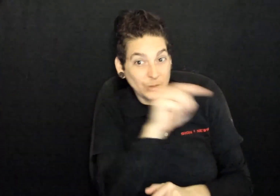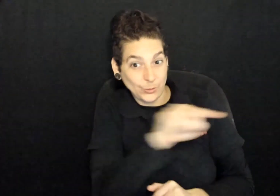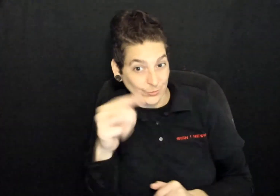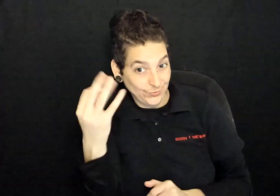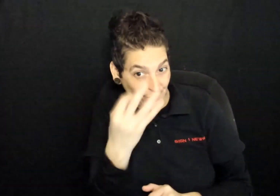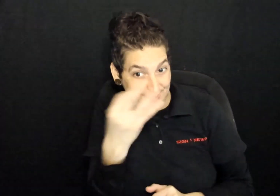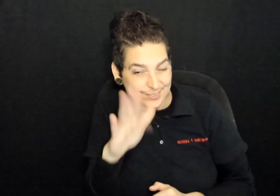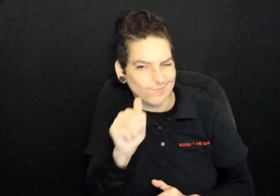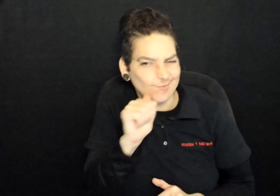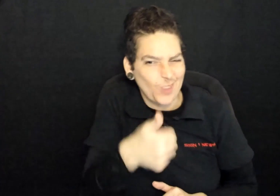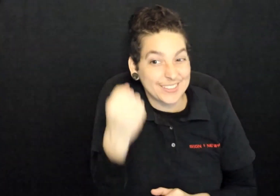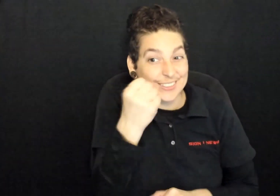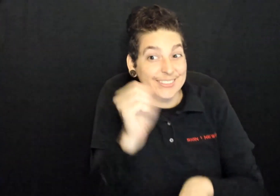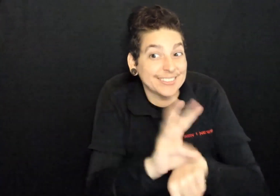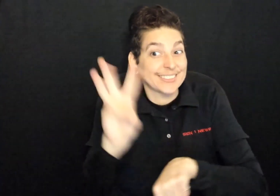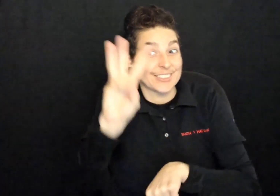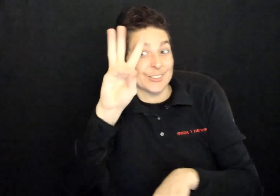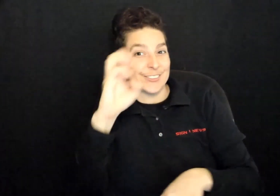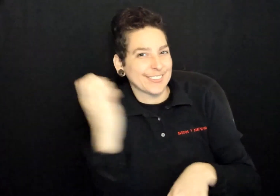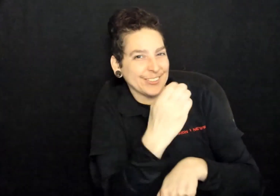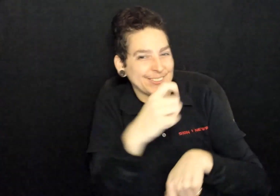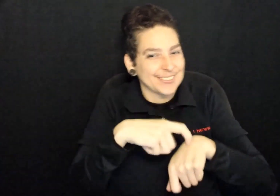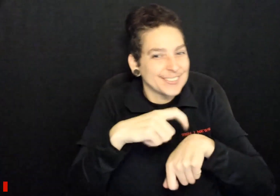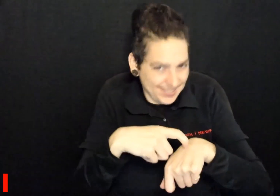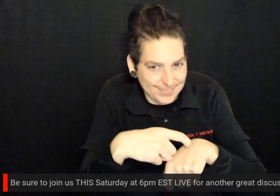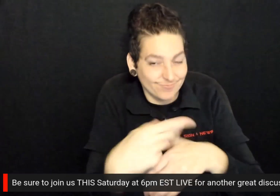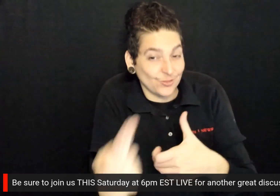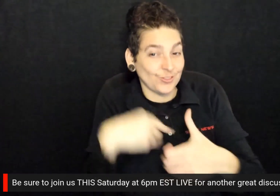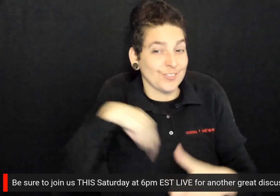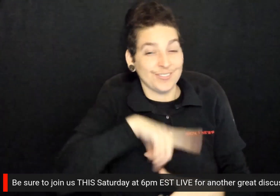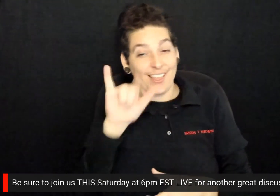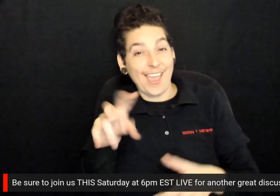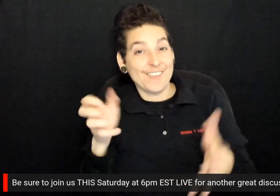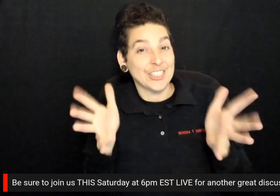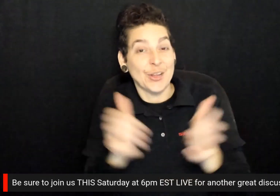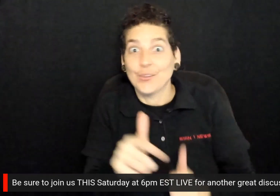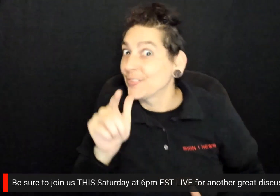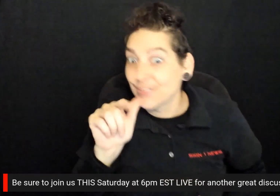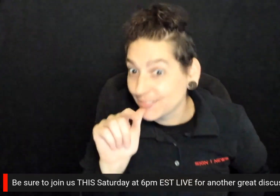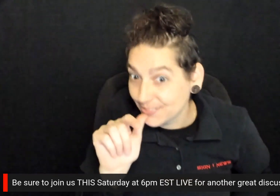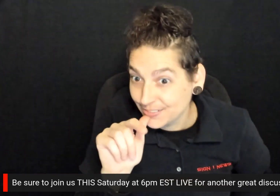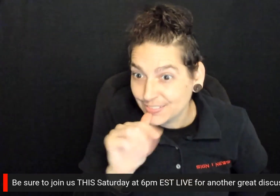live updates Monday through Friday then this Saturday at 6 PM Eastern time join us for